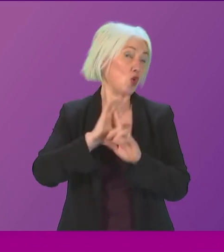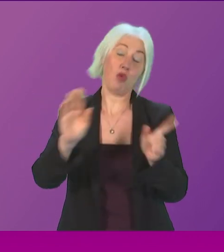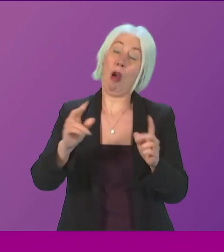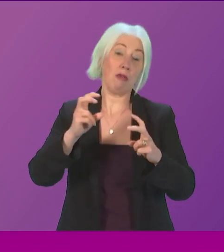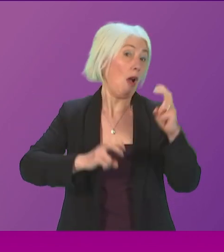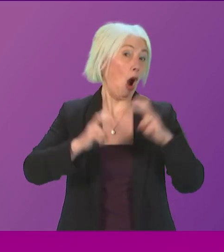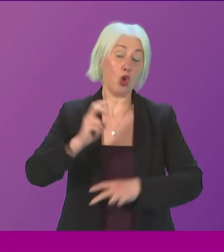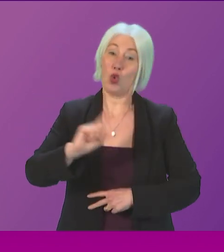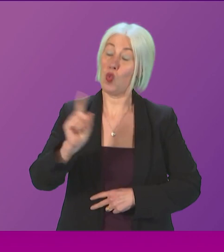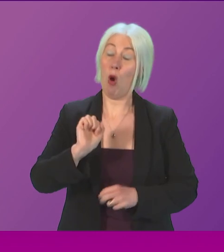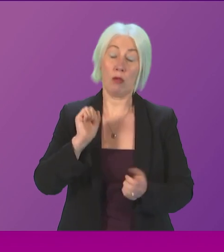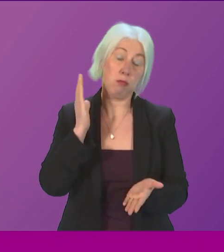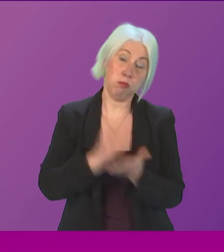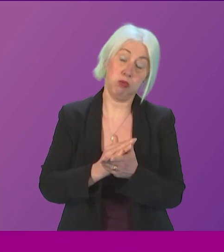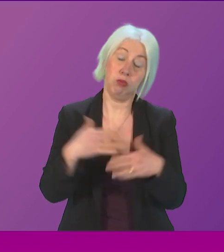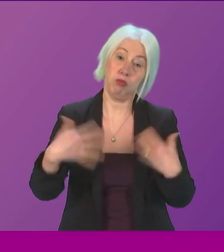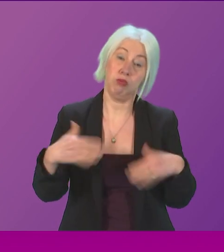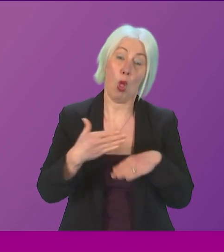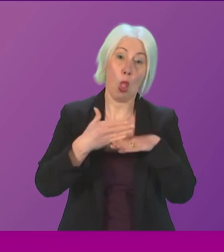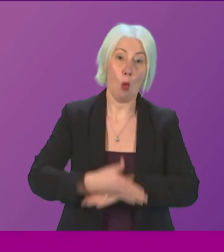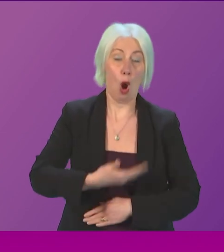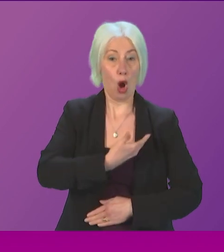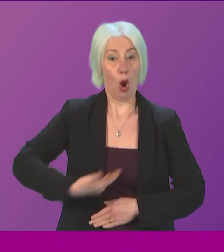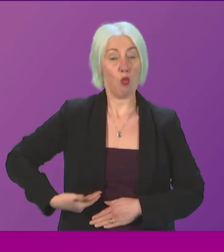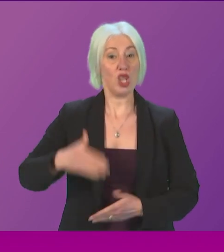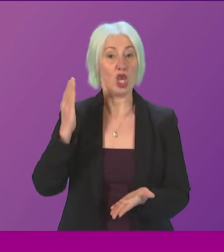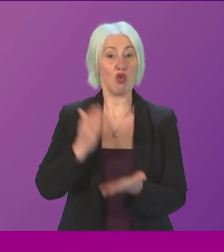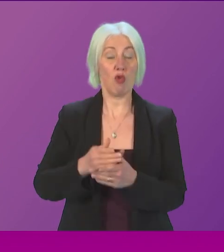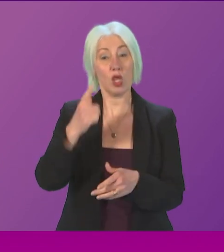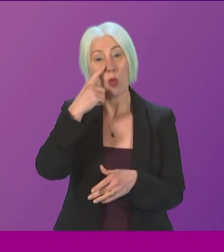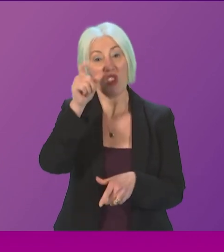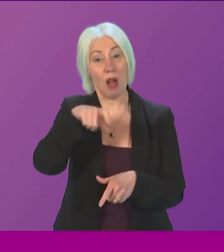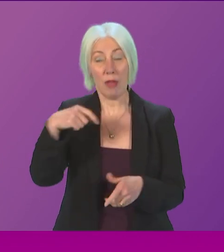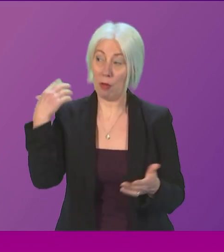that the Prince’s Trust has done with young people over many years right across the United